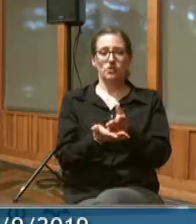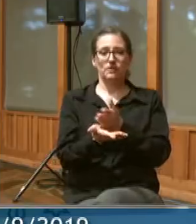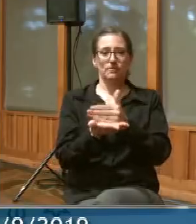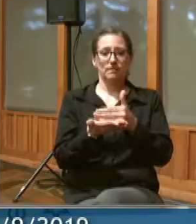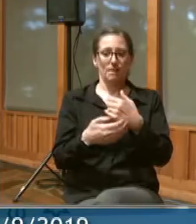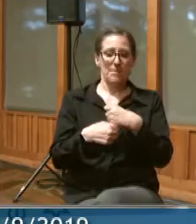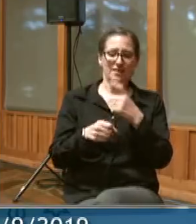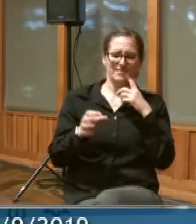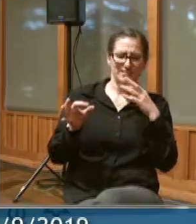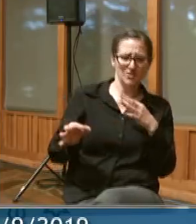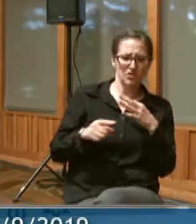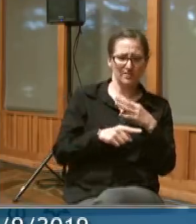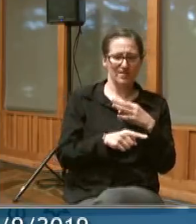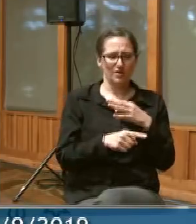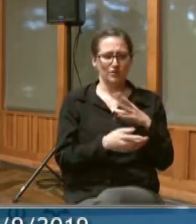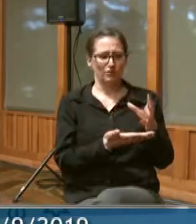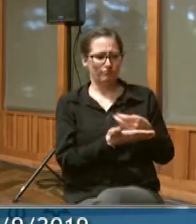WHO WE REALLY ARE. I THINK IN THIS BUDGET MAKING